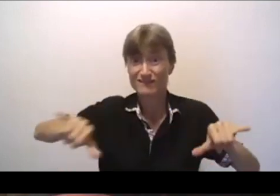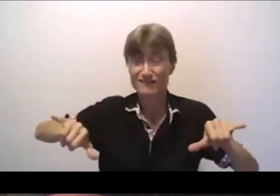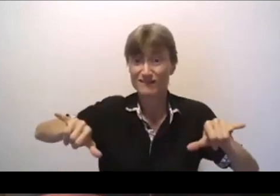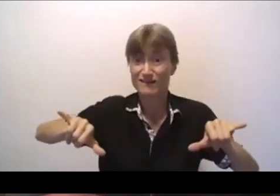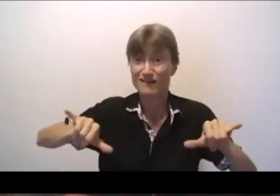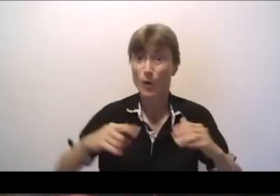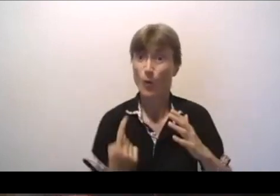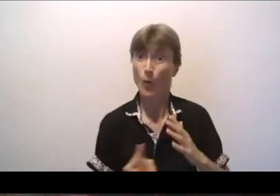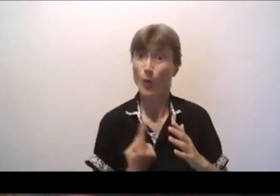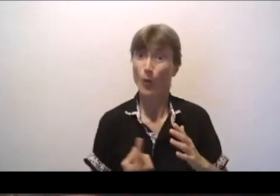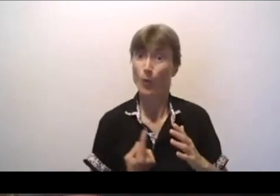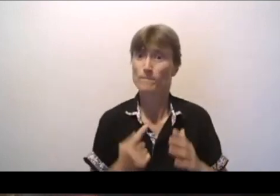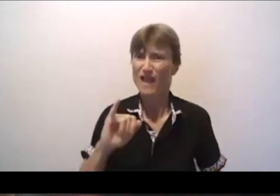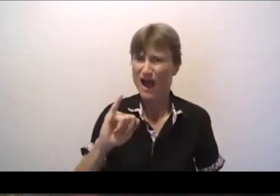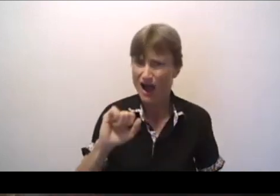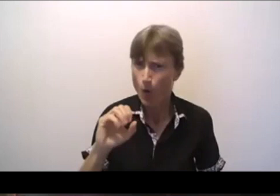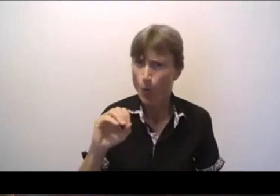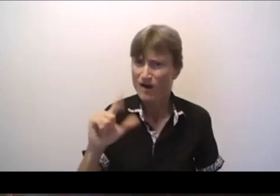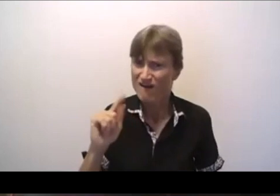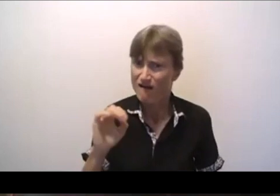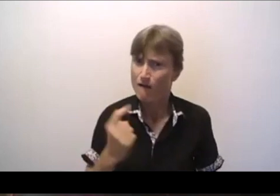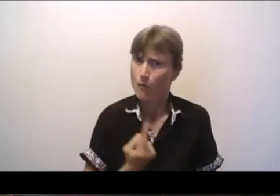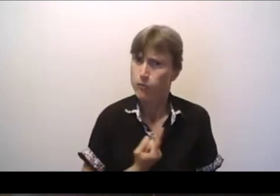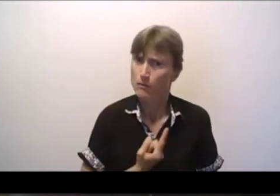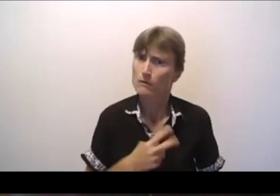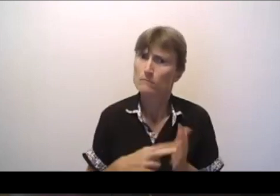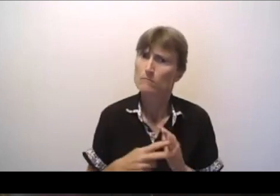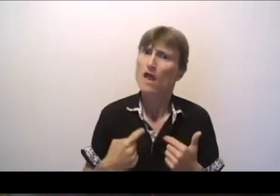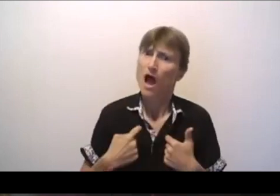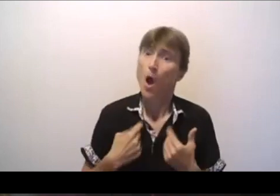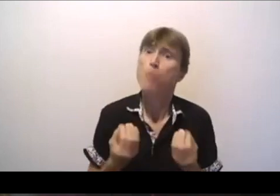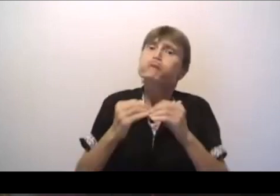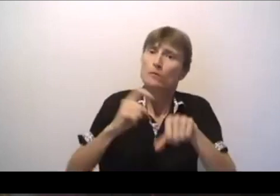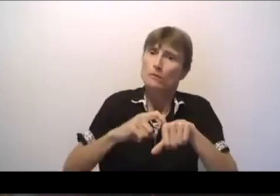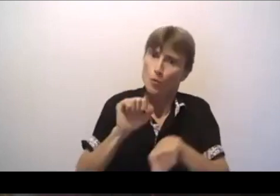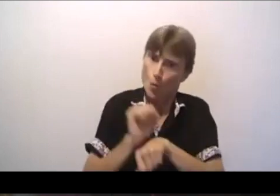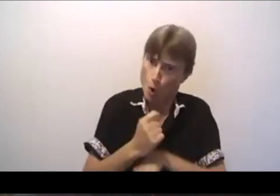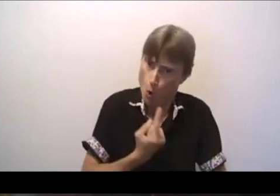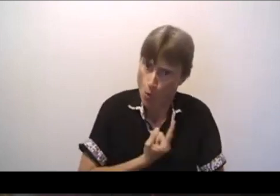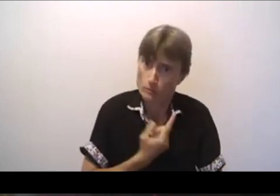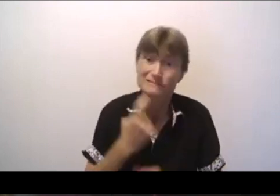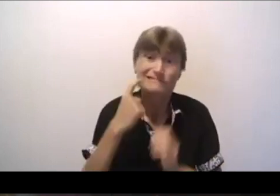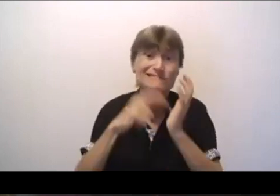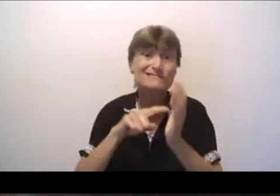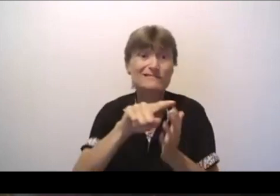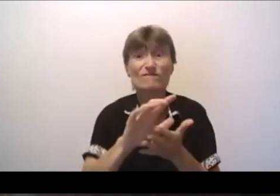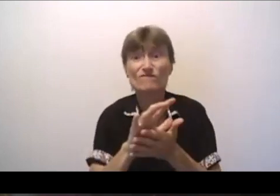uh isolation has allowed me a lot of time to work alone so that that work that was just shown um the audio is entirely me